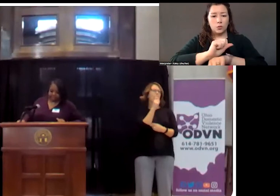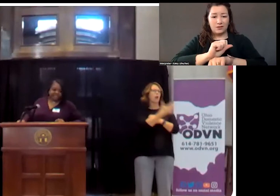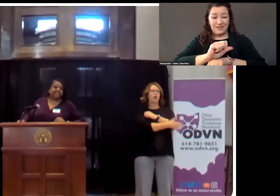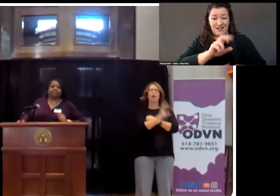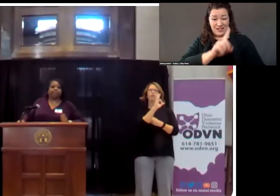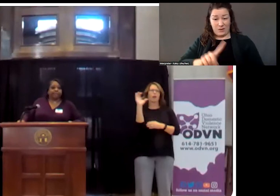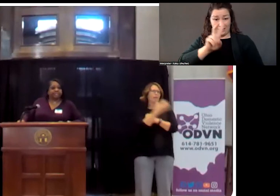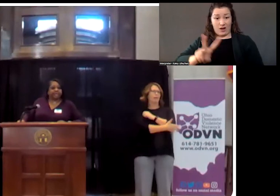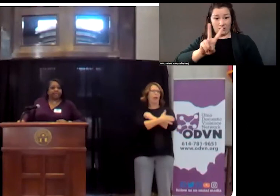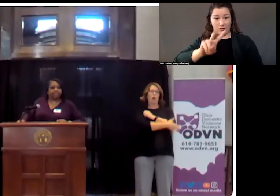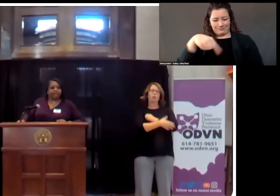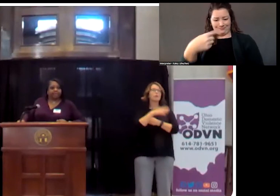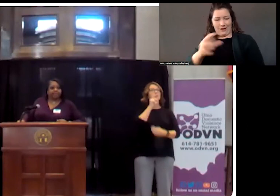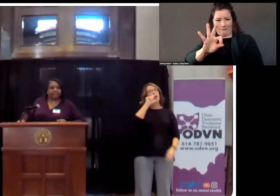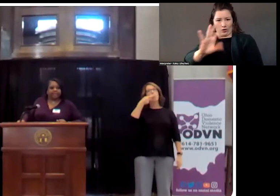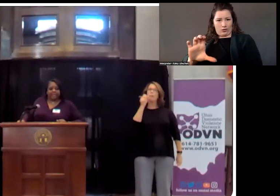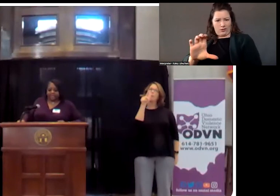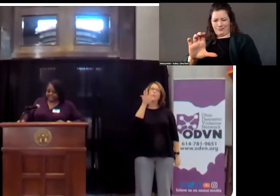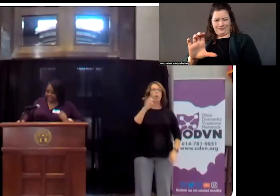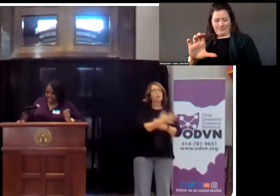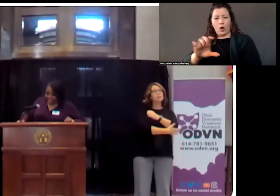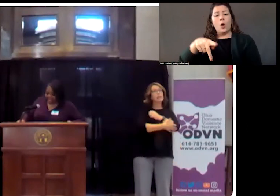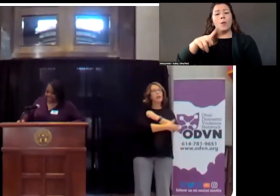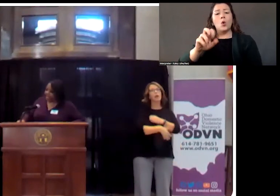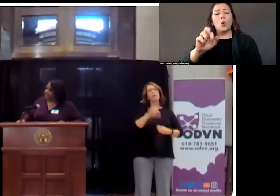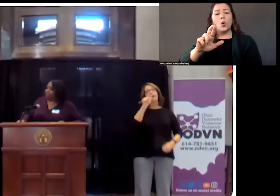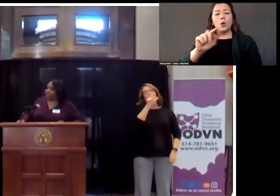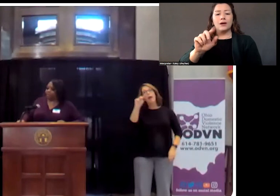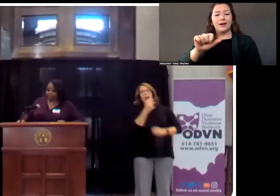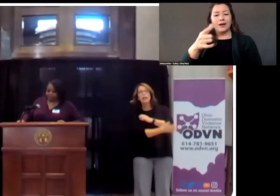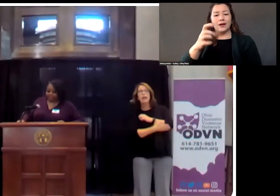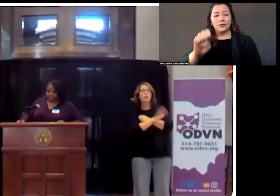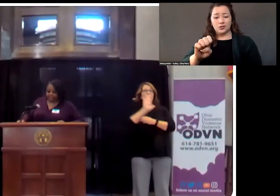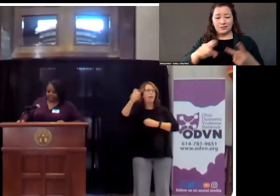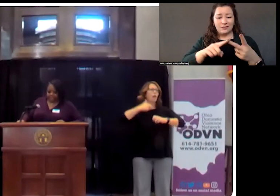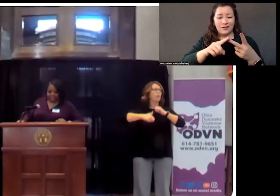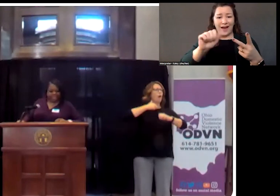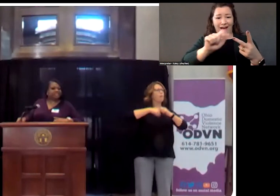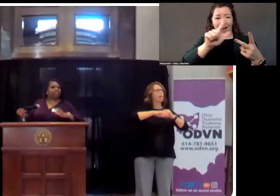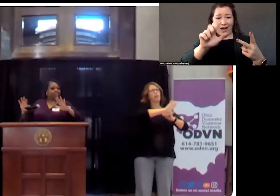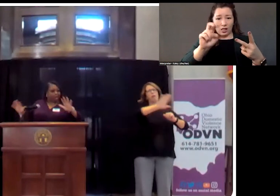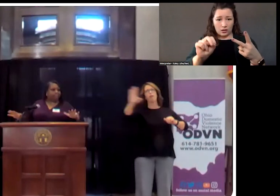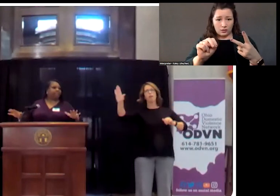It's not a Portage County problem. It's not an Allen County problem. It's a problem